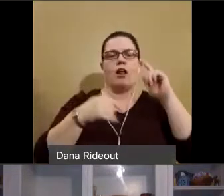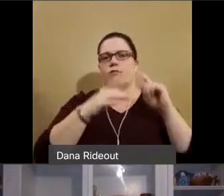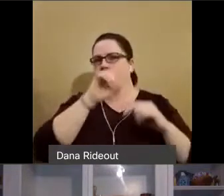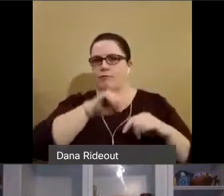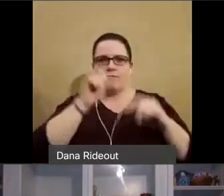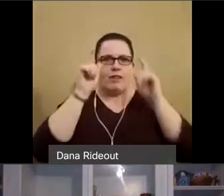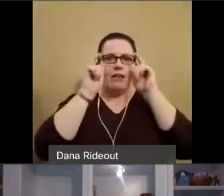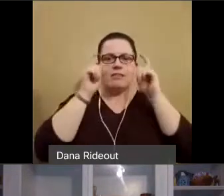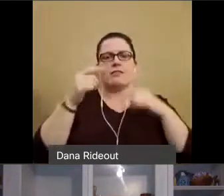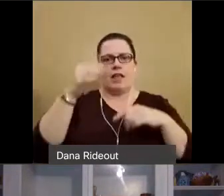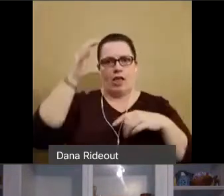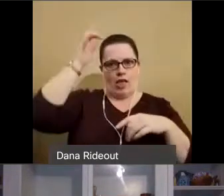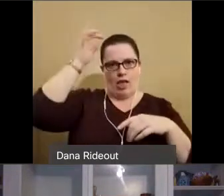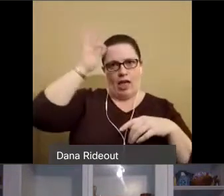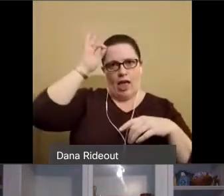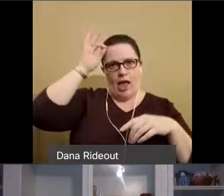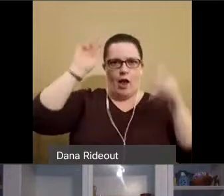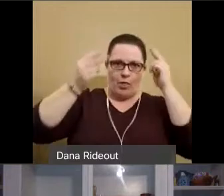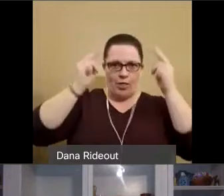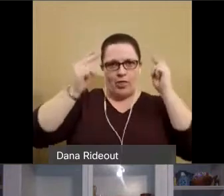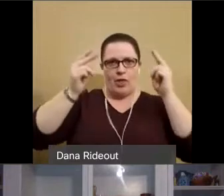Experience of middle aged guys.